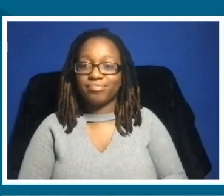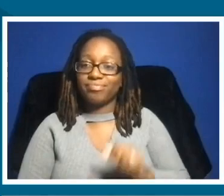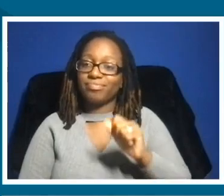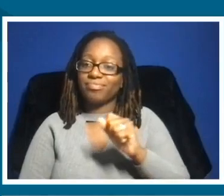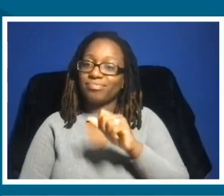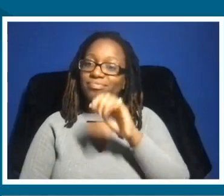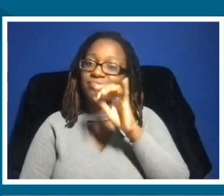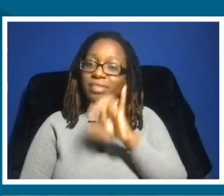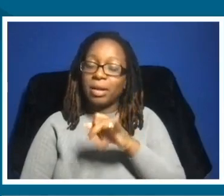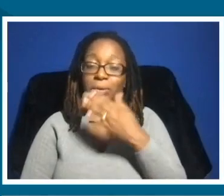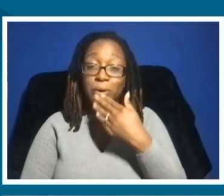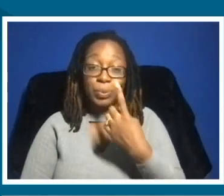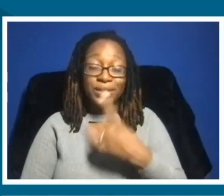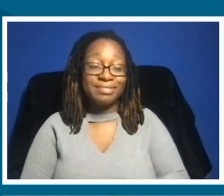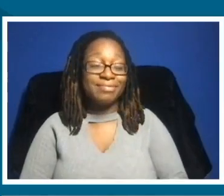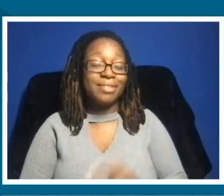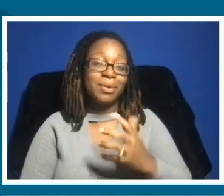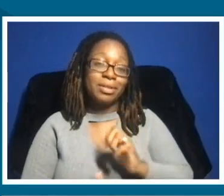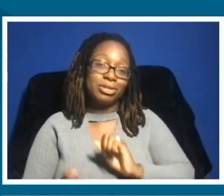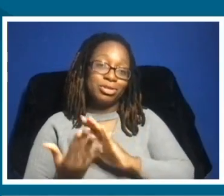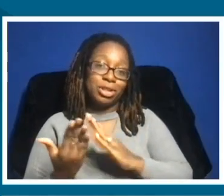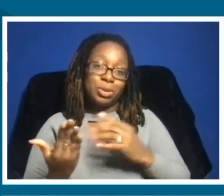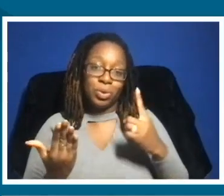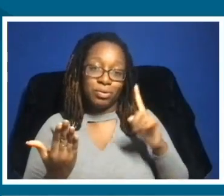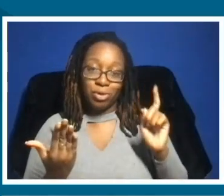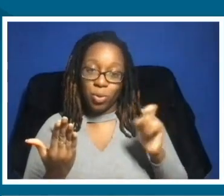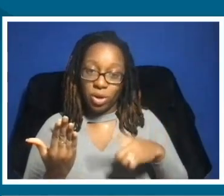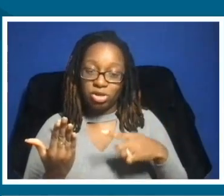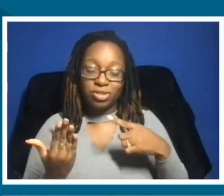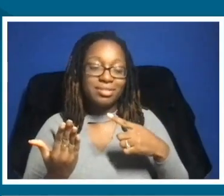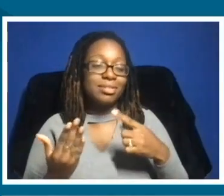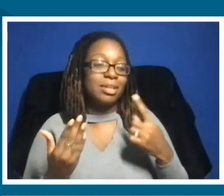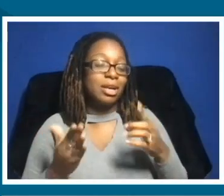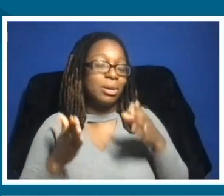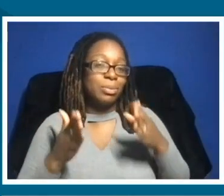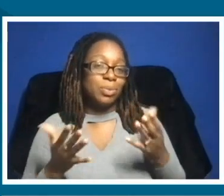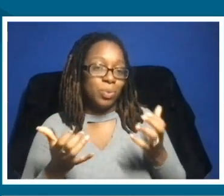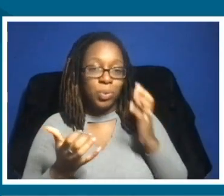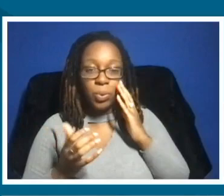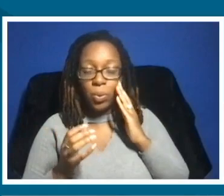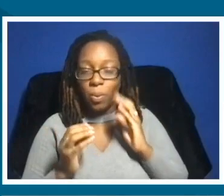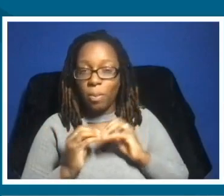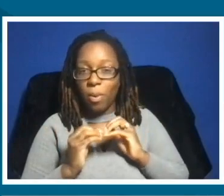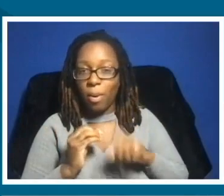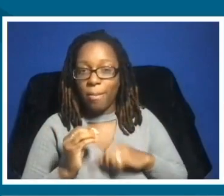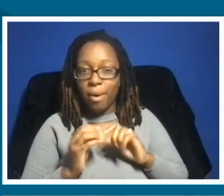wanted to address some of the questions here um someone wants to know about how